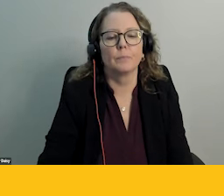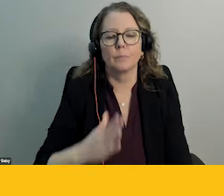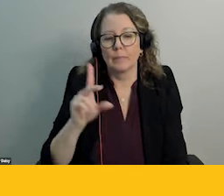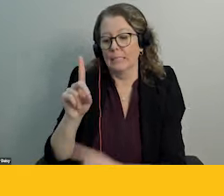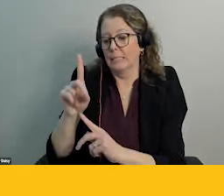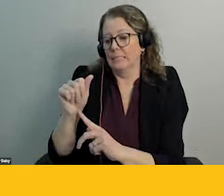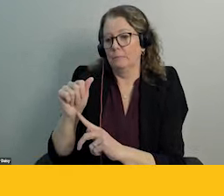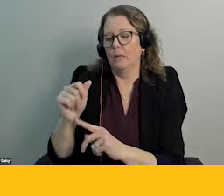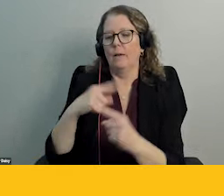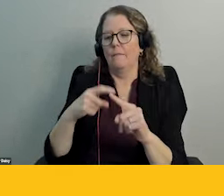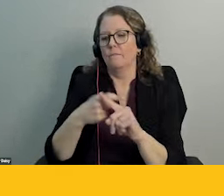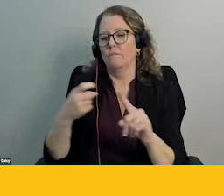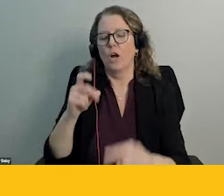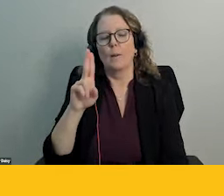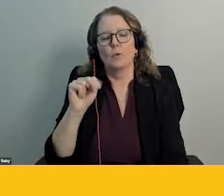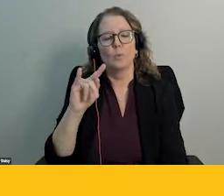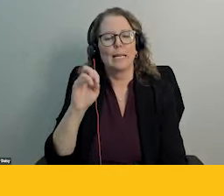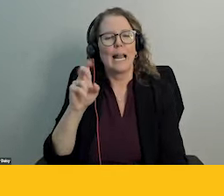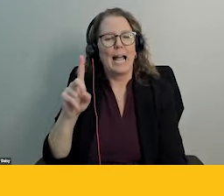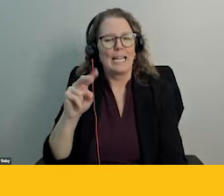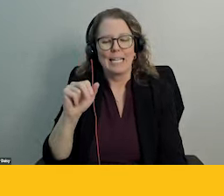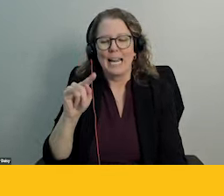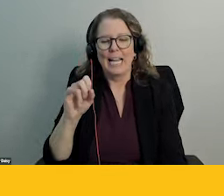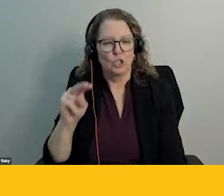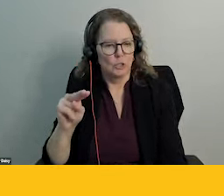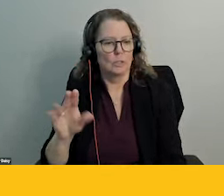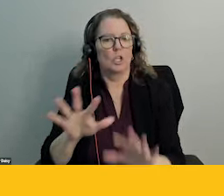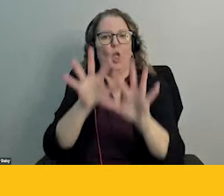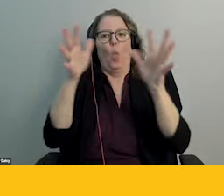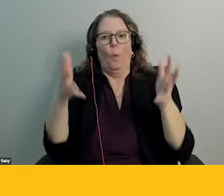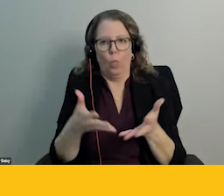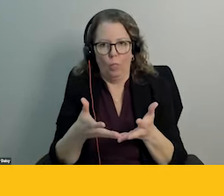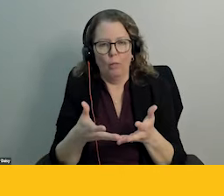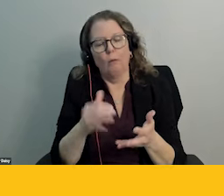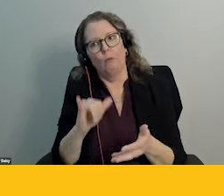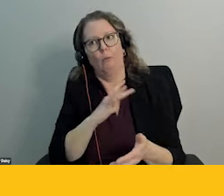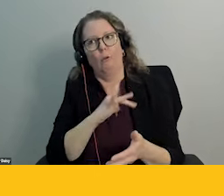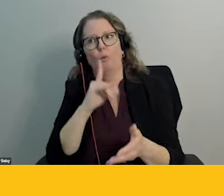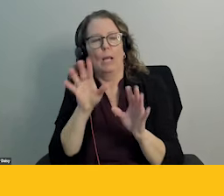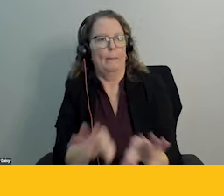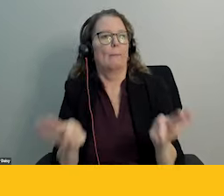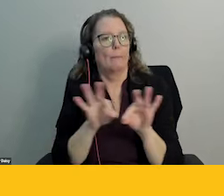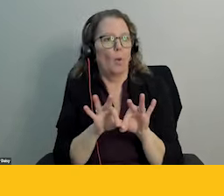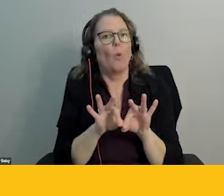from the United Nations. So having a global definition of disability can be really important when we seek